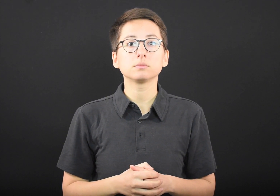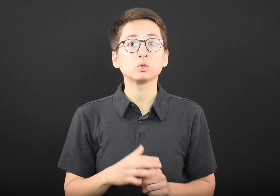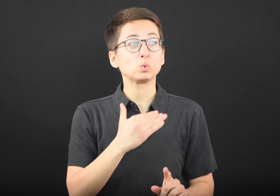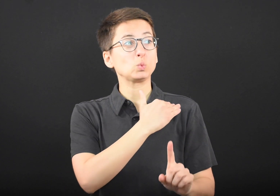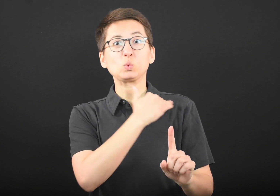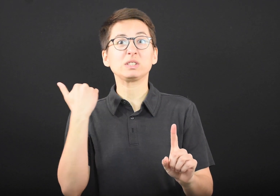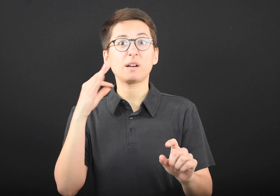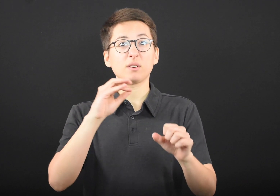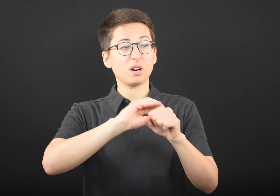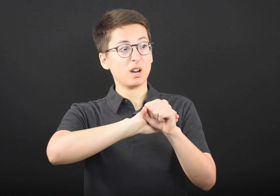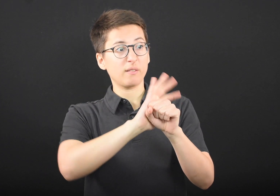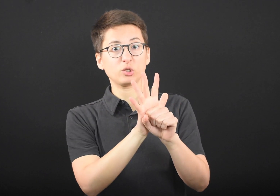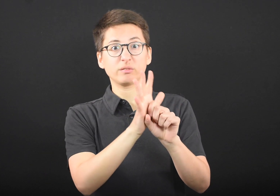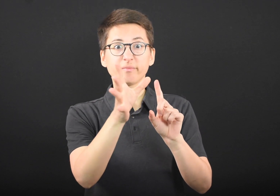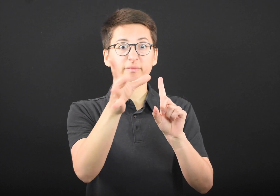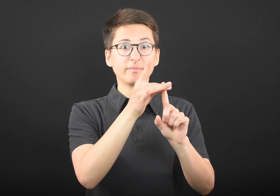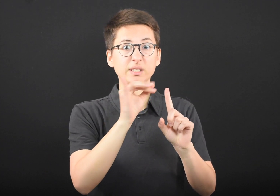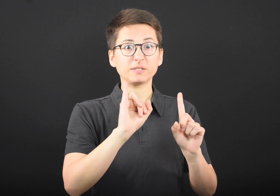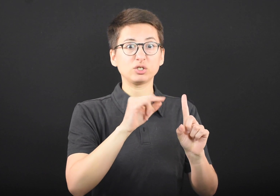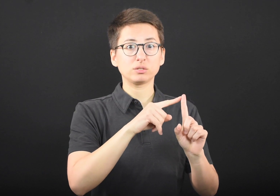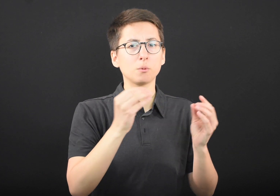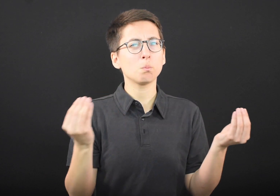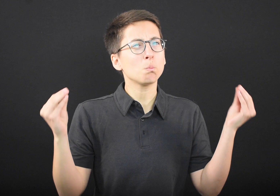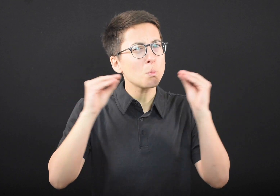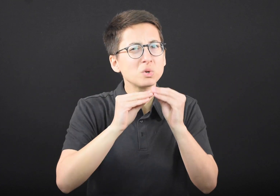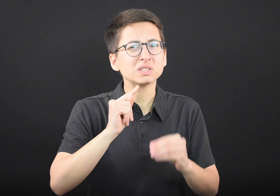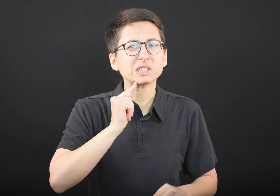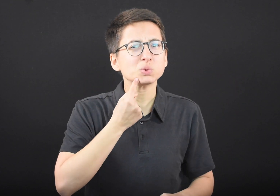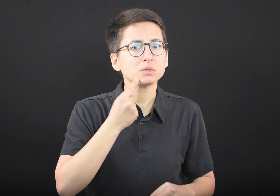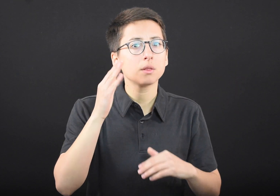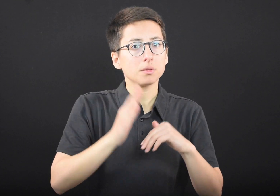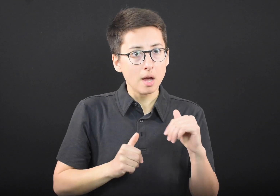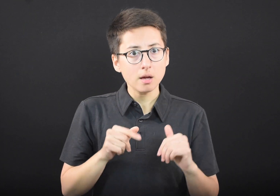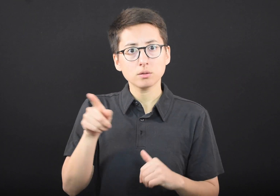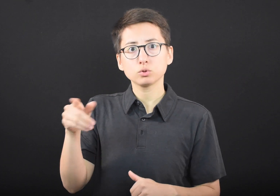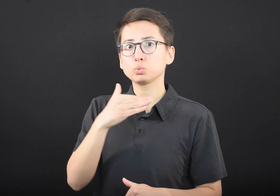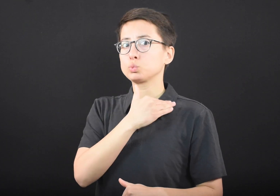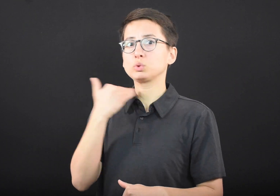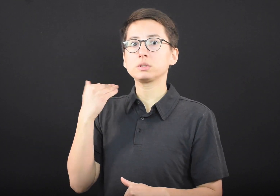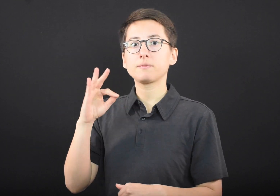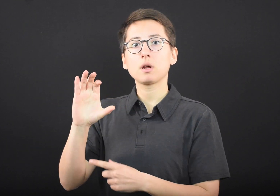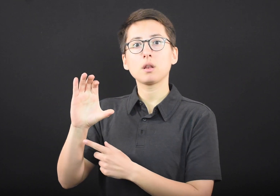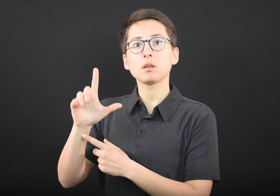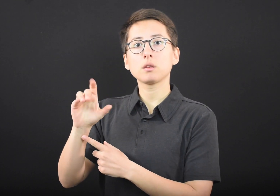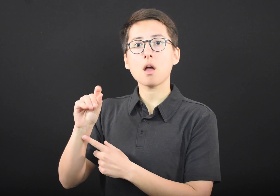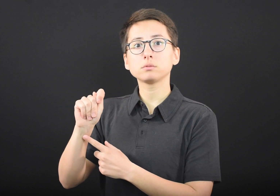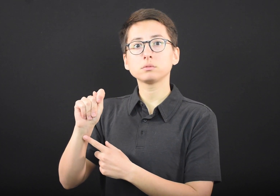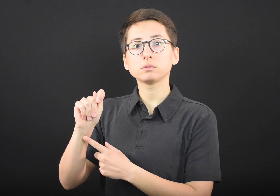While the risk posed from COVID-19 infection far exceeds the risk of the clot issue they found,